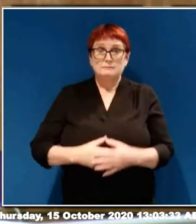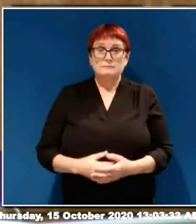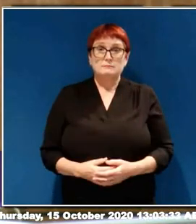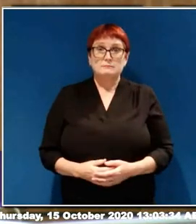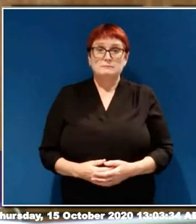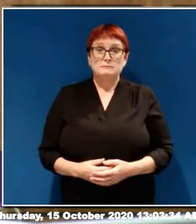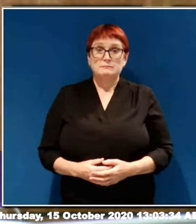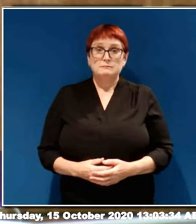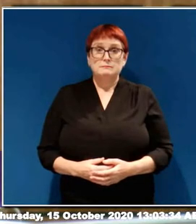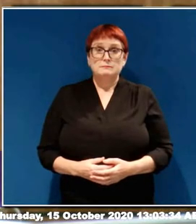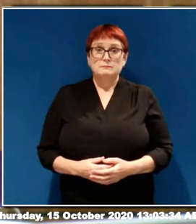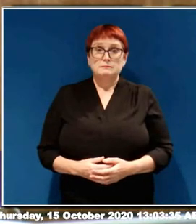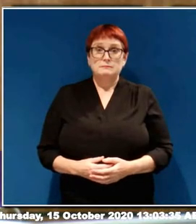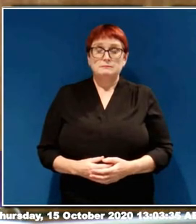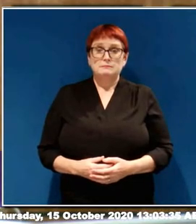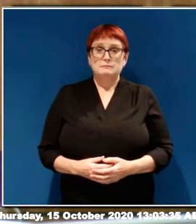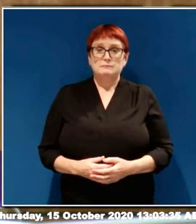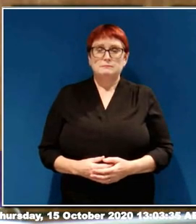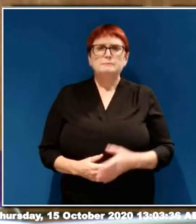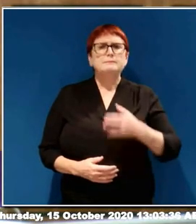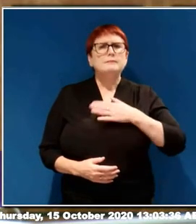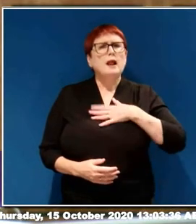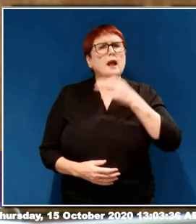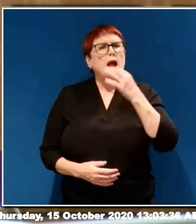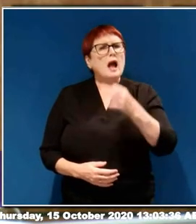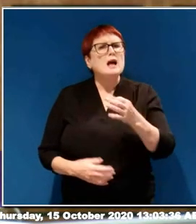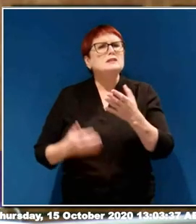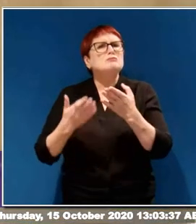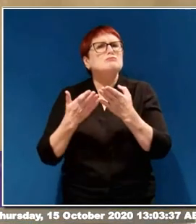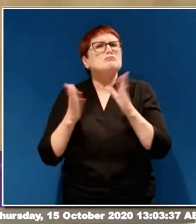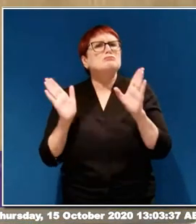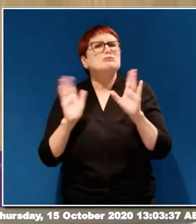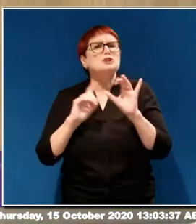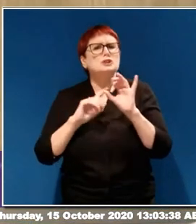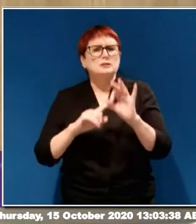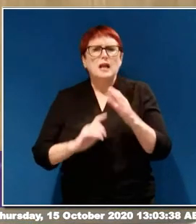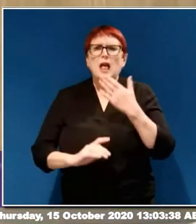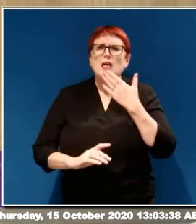I was just going to ask a general question. Thank you very much for coming today to speak to us.